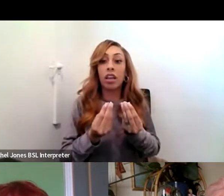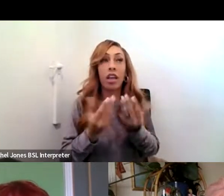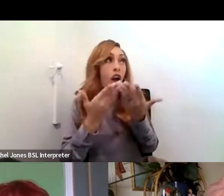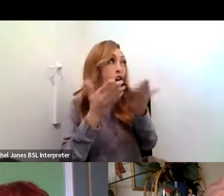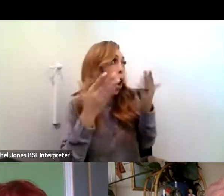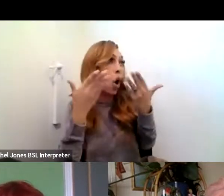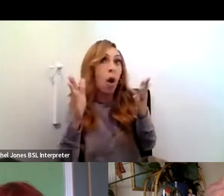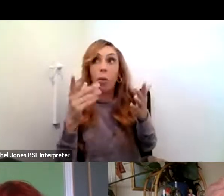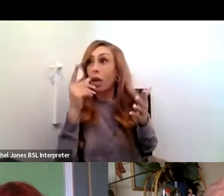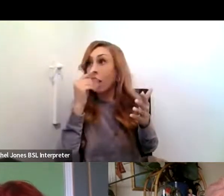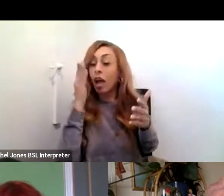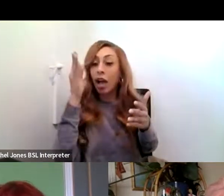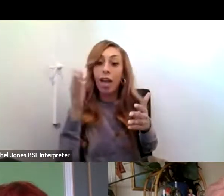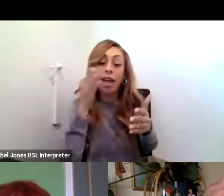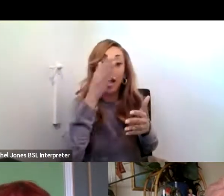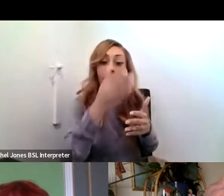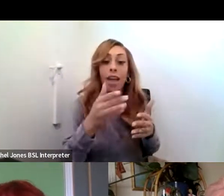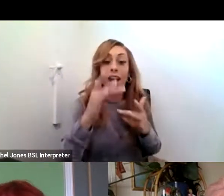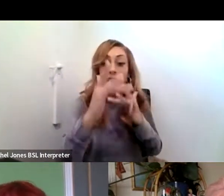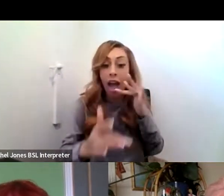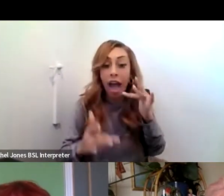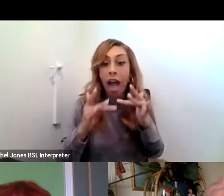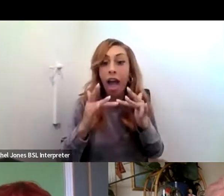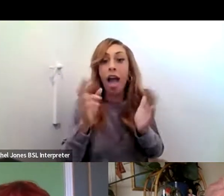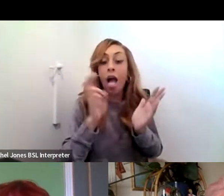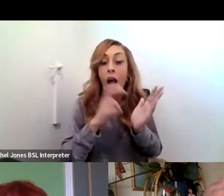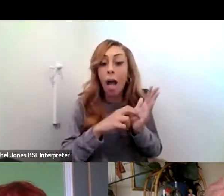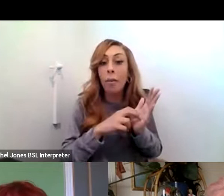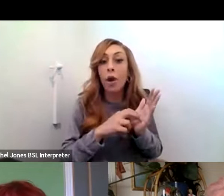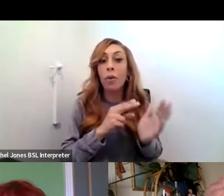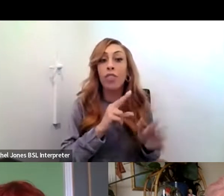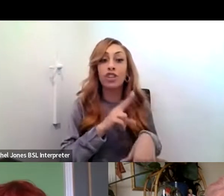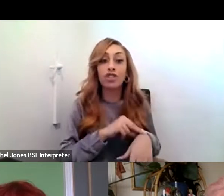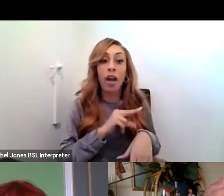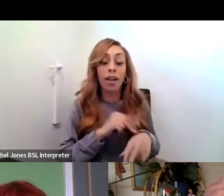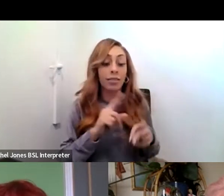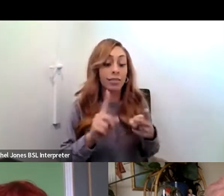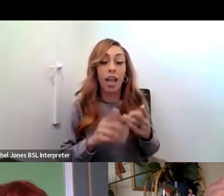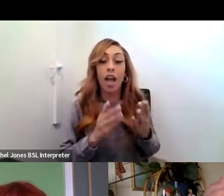she could get online appointments with her doctor, she could go to cultural events,